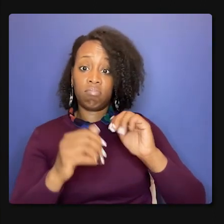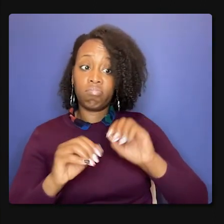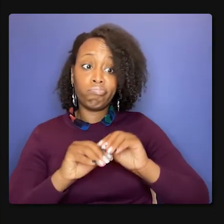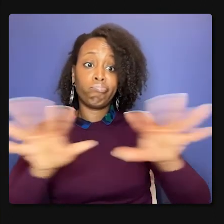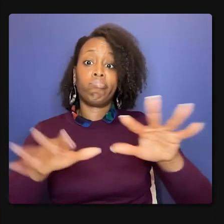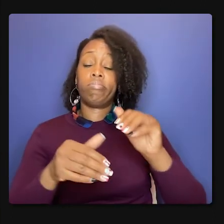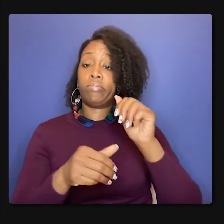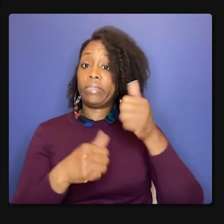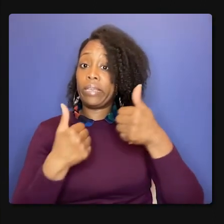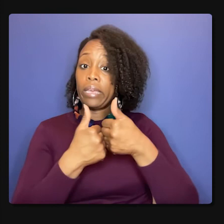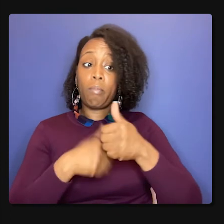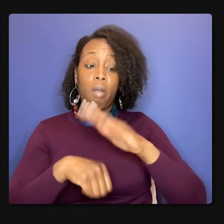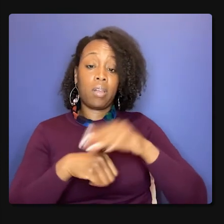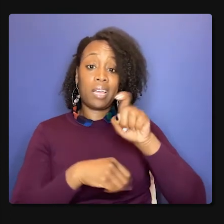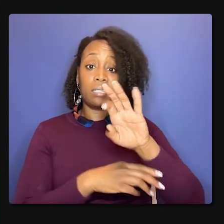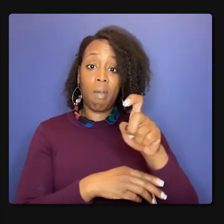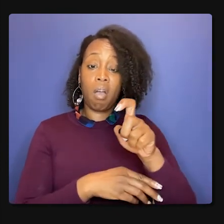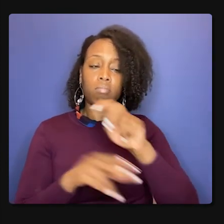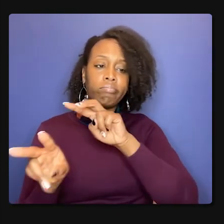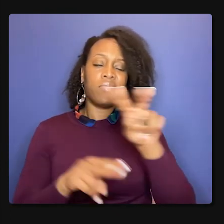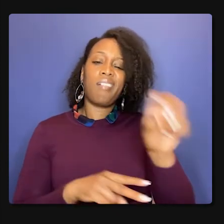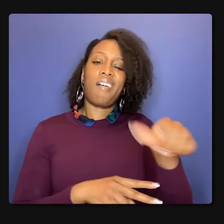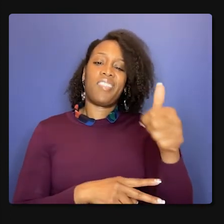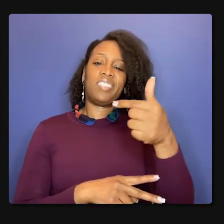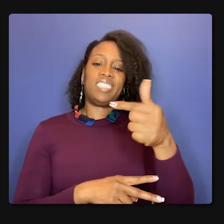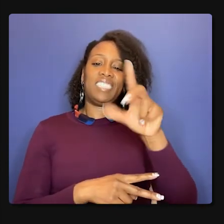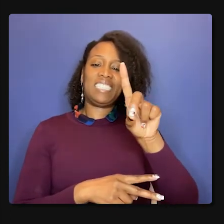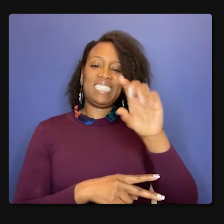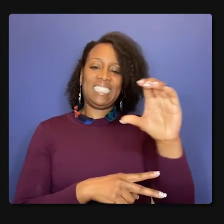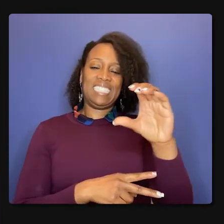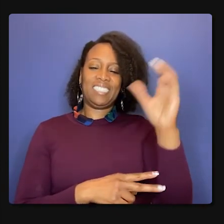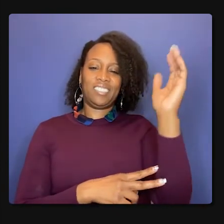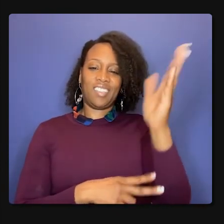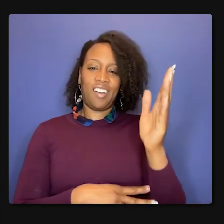and launching your games on Xbox, be sure to check out our other GDC talks.